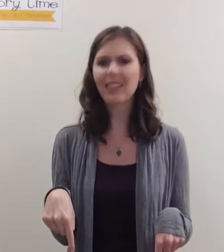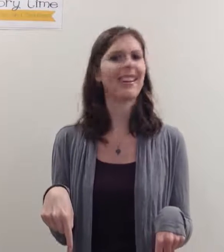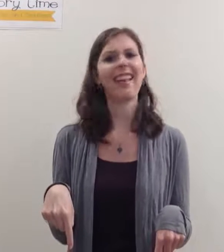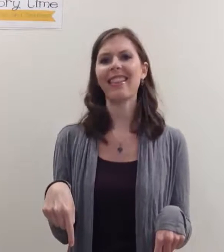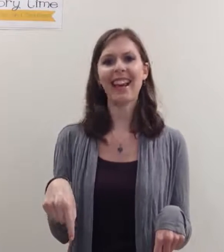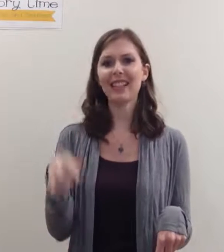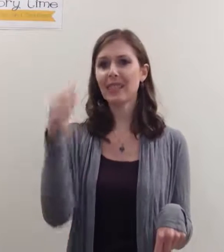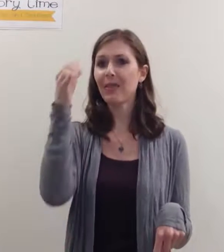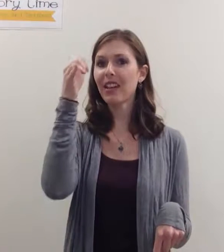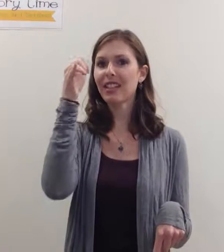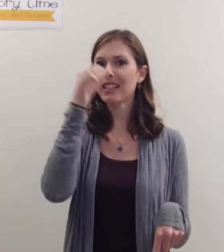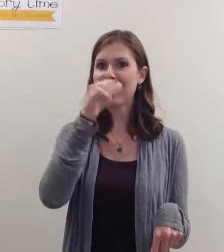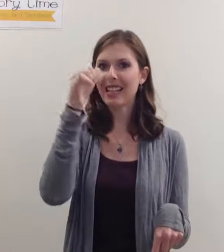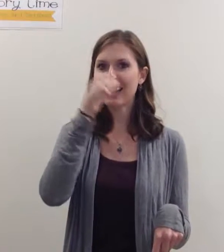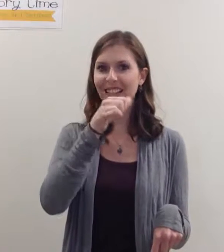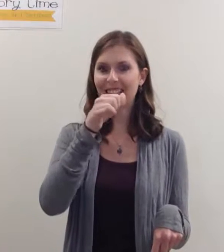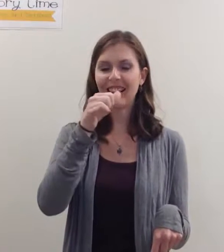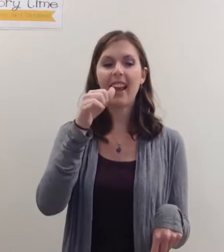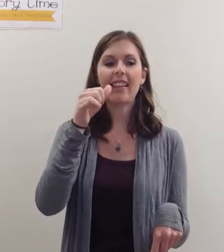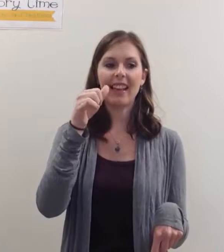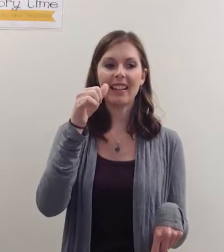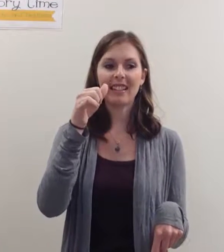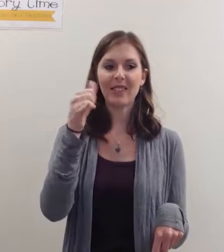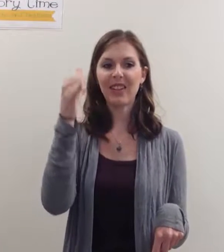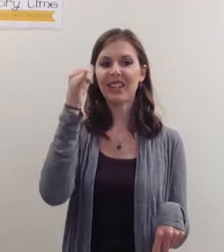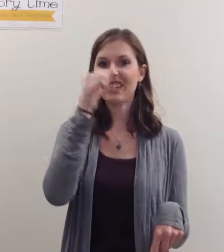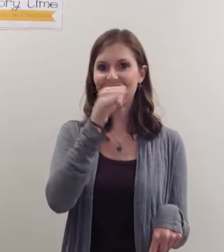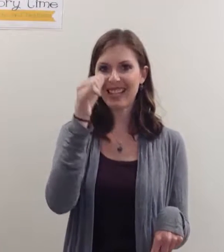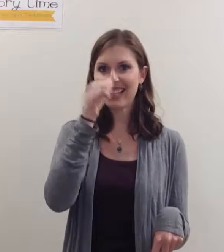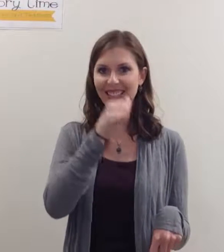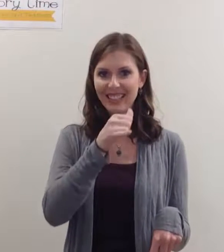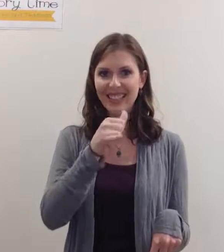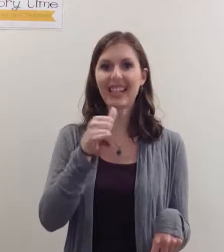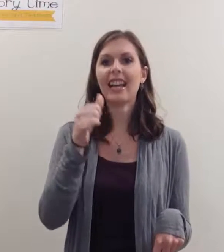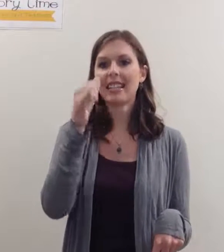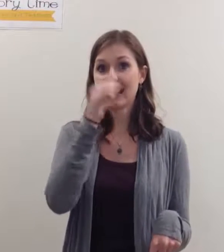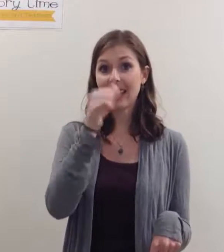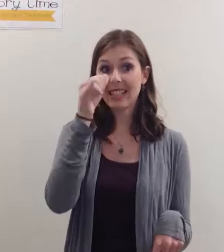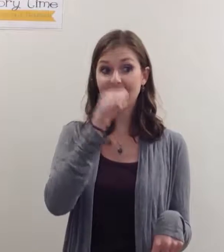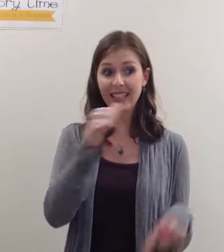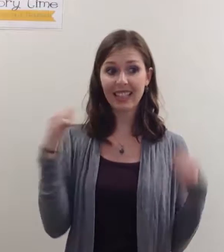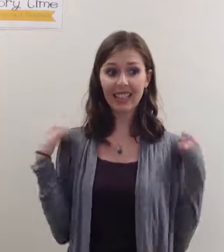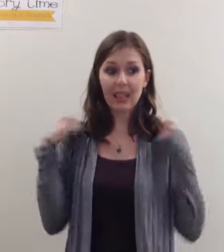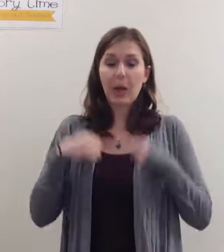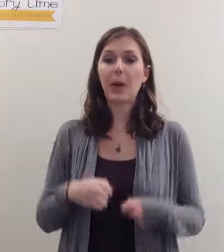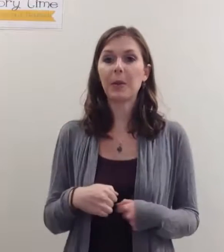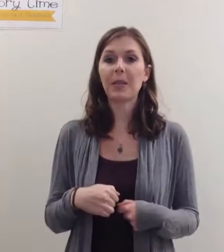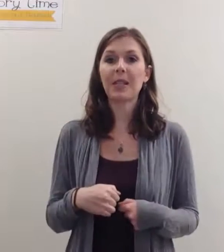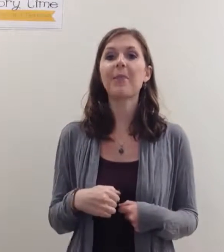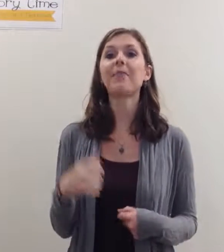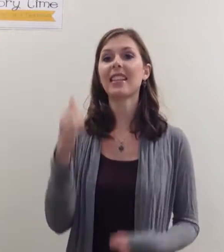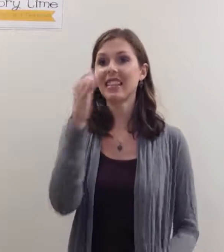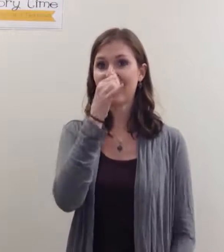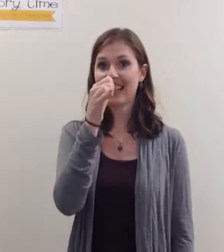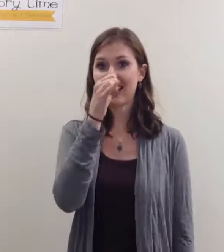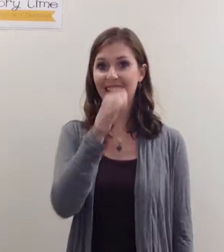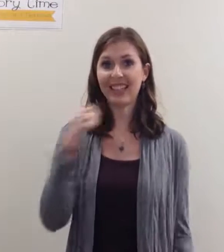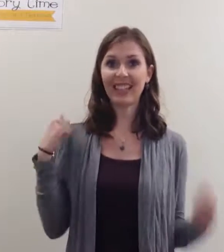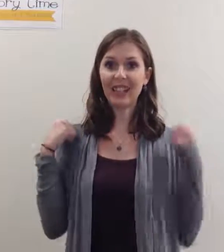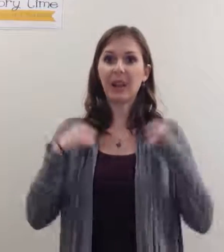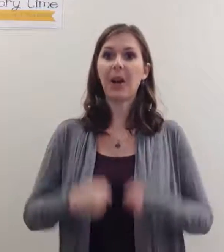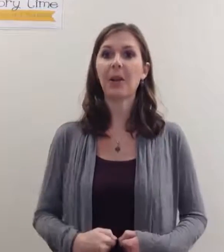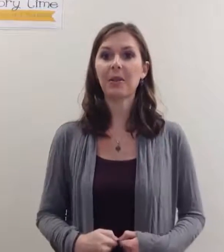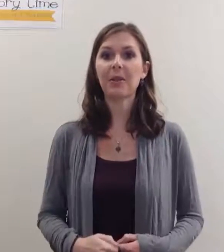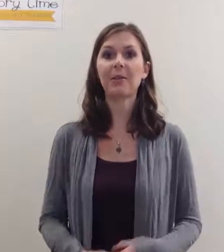That is very silly, that is very silly Silly COATS! Silly COATS!